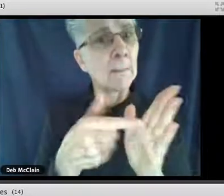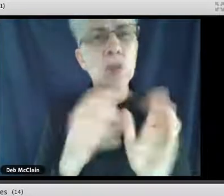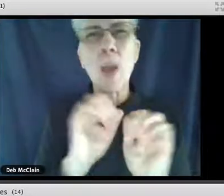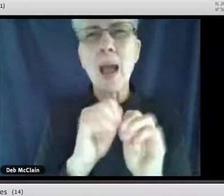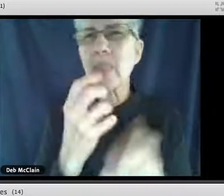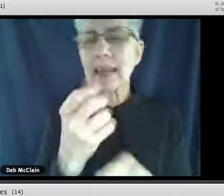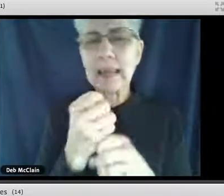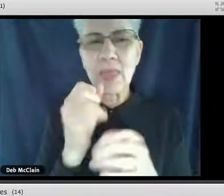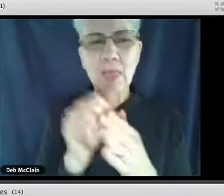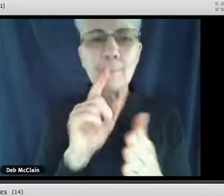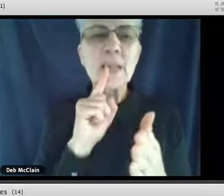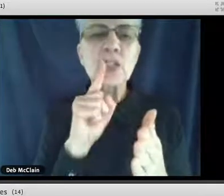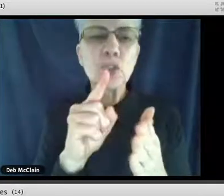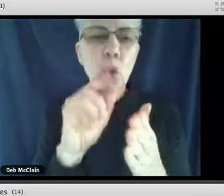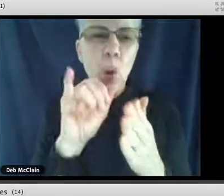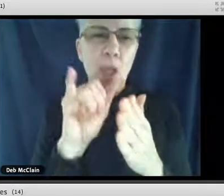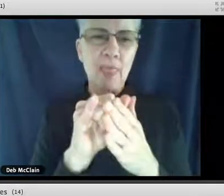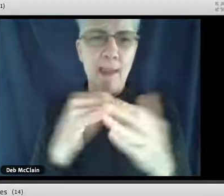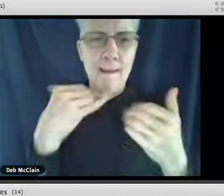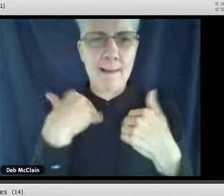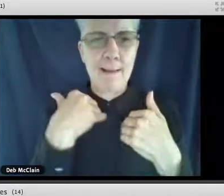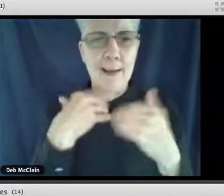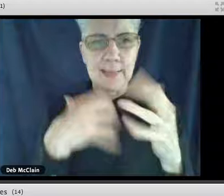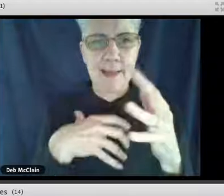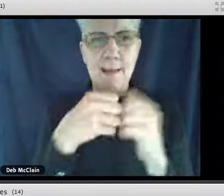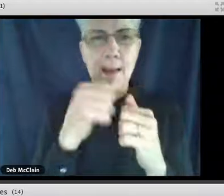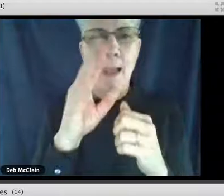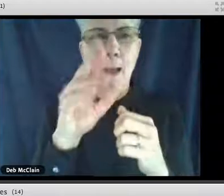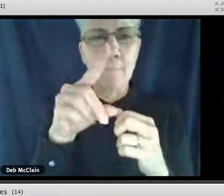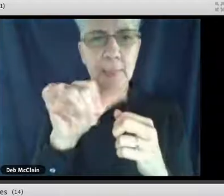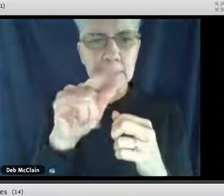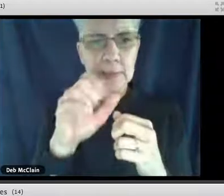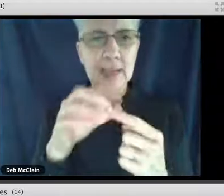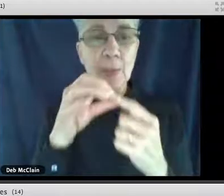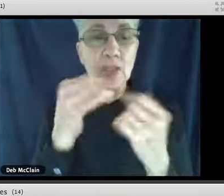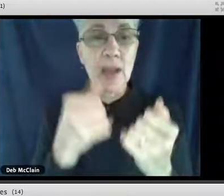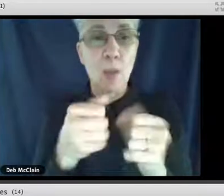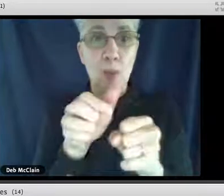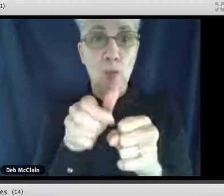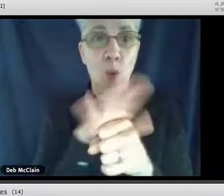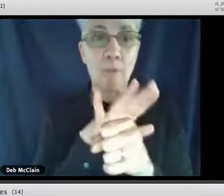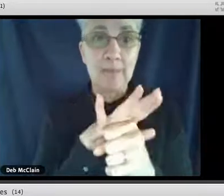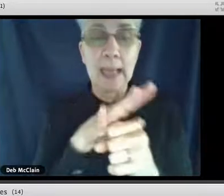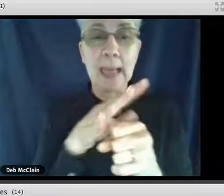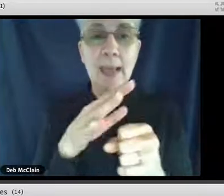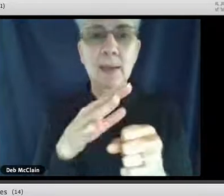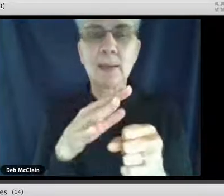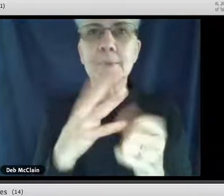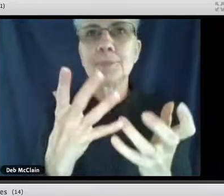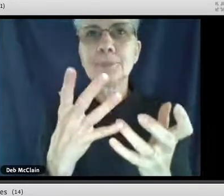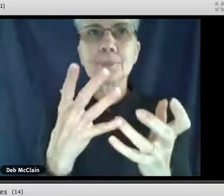And make sure content is up-to-date. Especially now with COVID, our curbside,